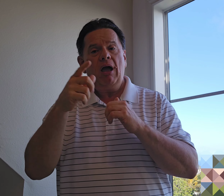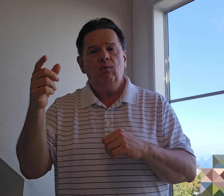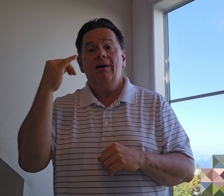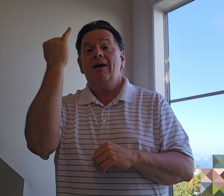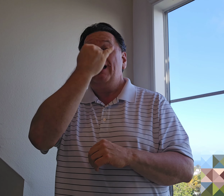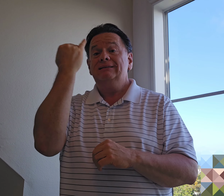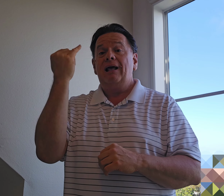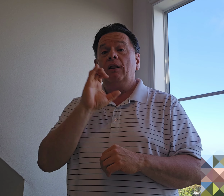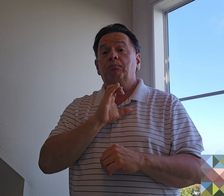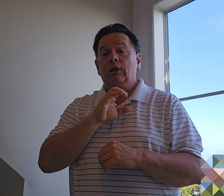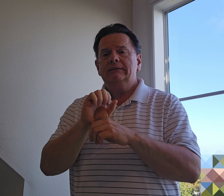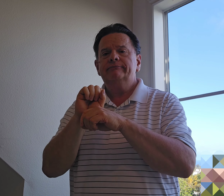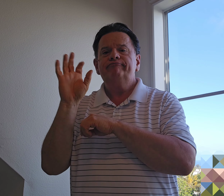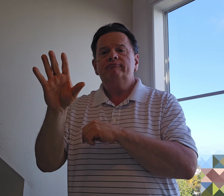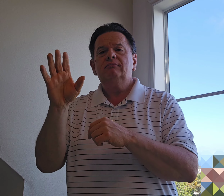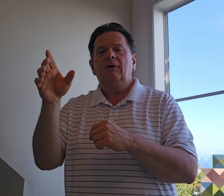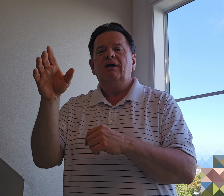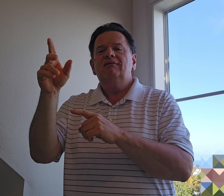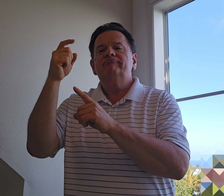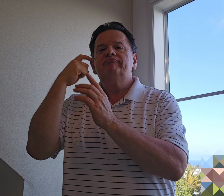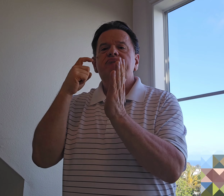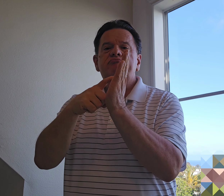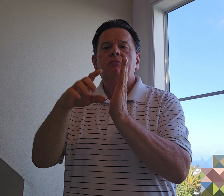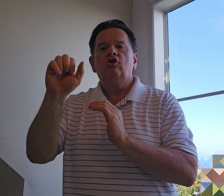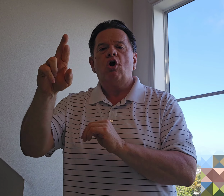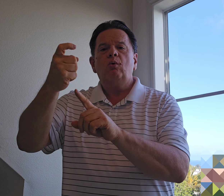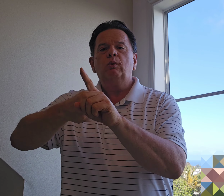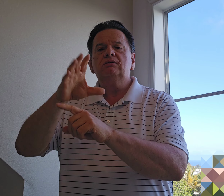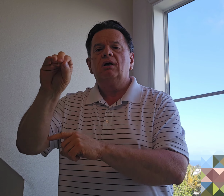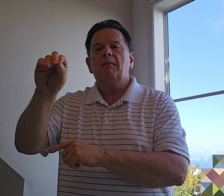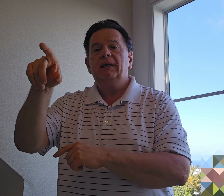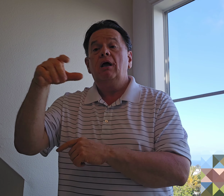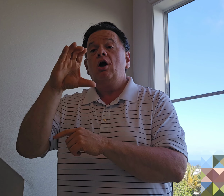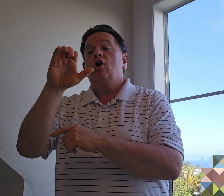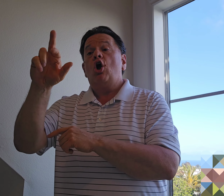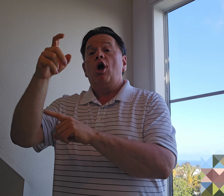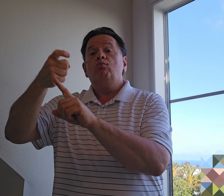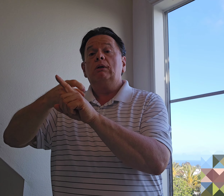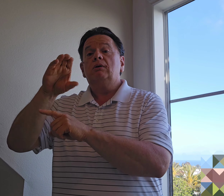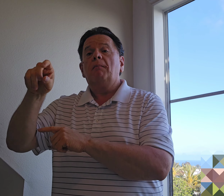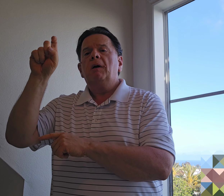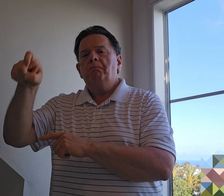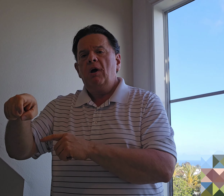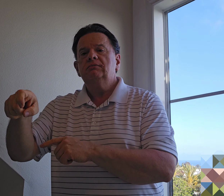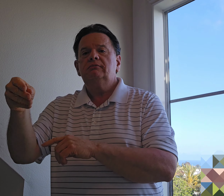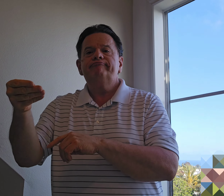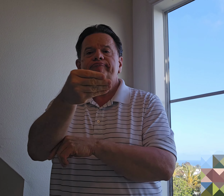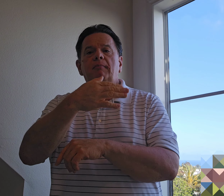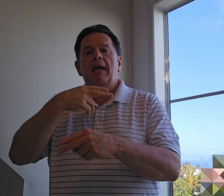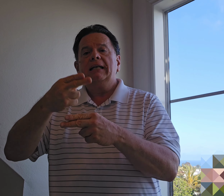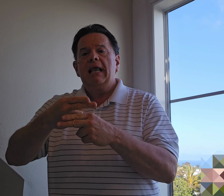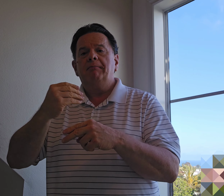The way it was done, Italian enforcement agencies notified my car rental company, the car rental company was required by law